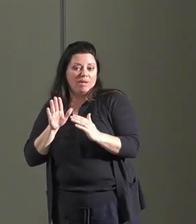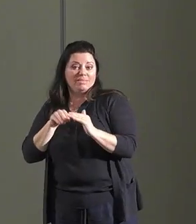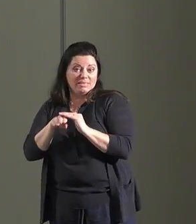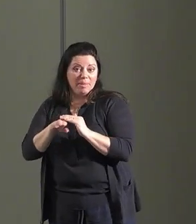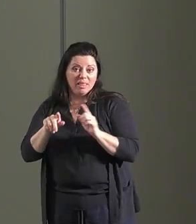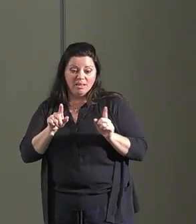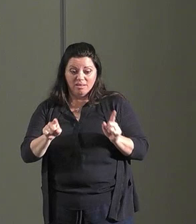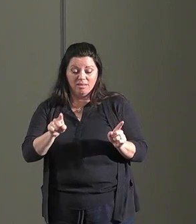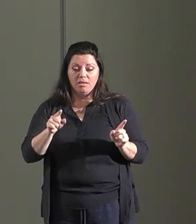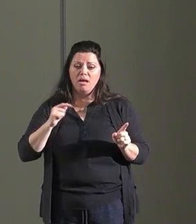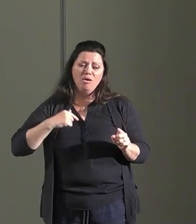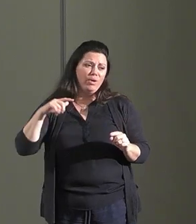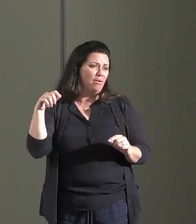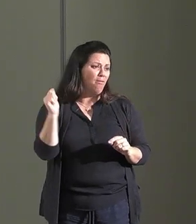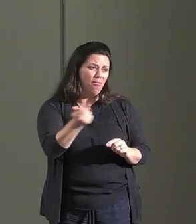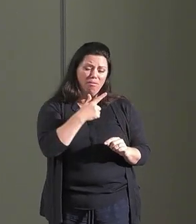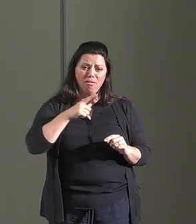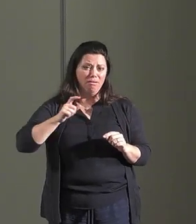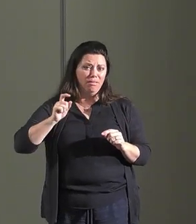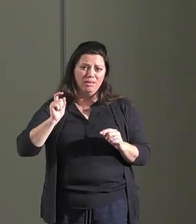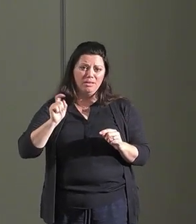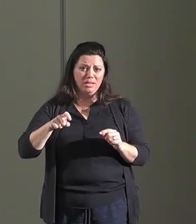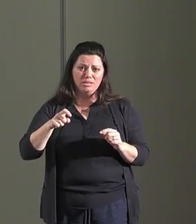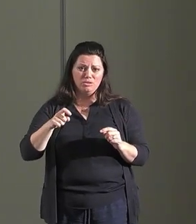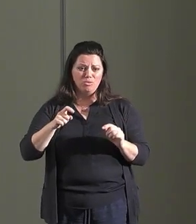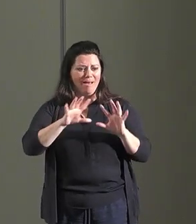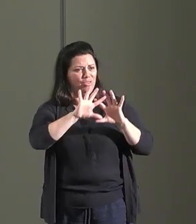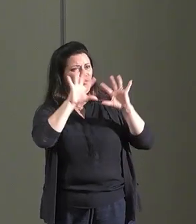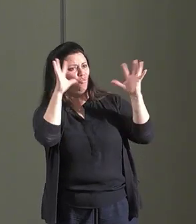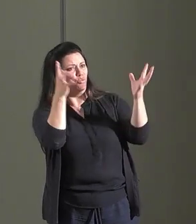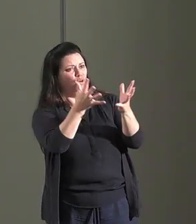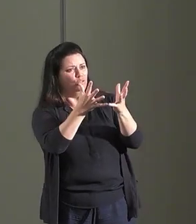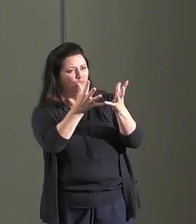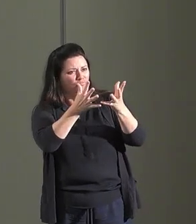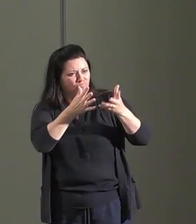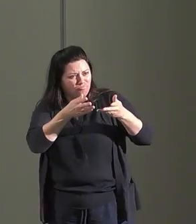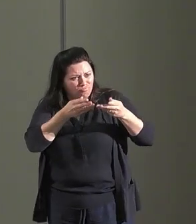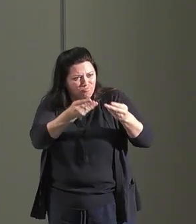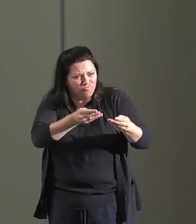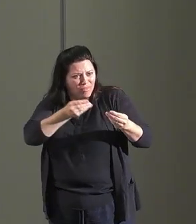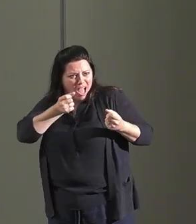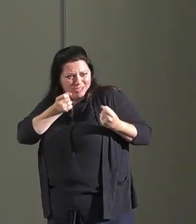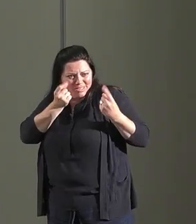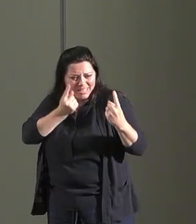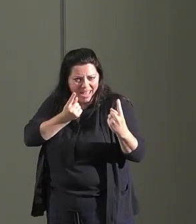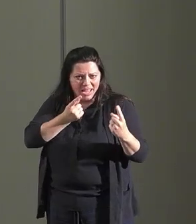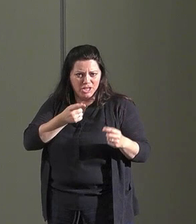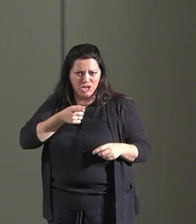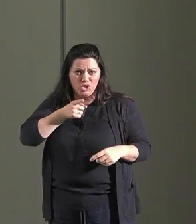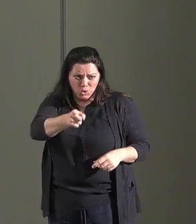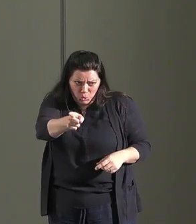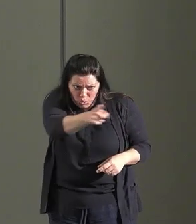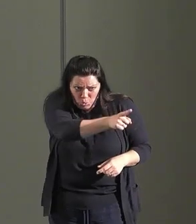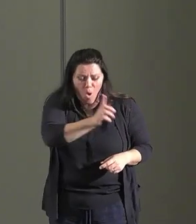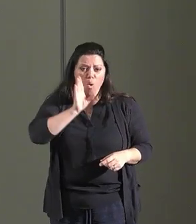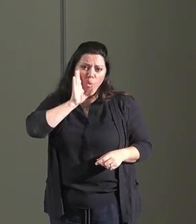we all need to be -- have the world understood you're going to be uncomfortable when you talk